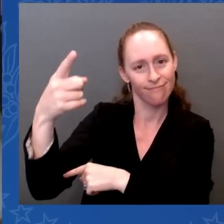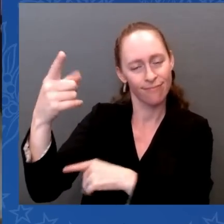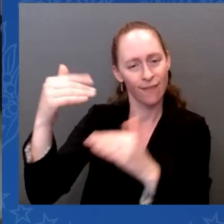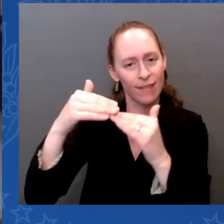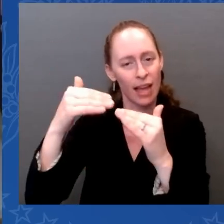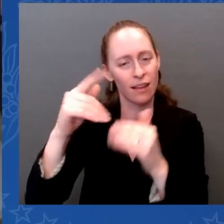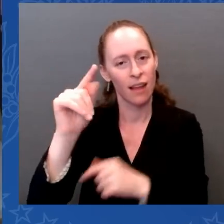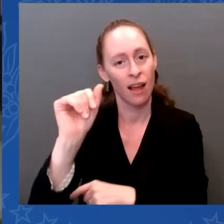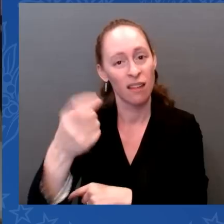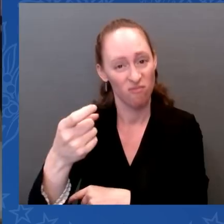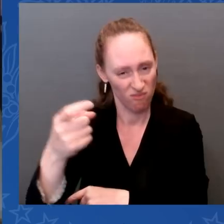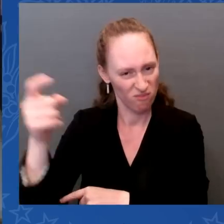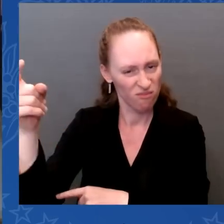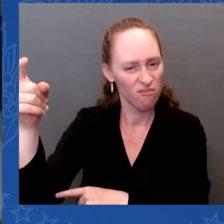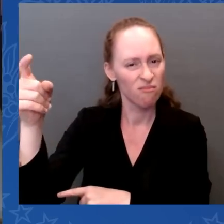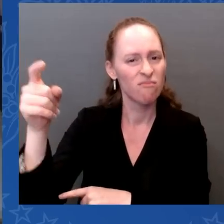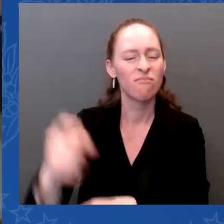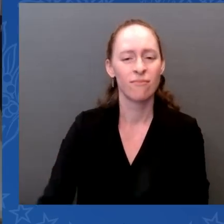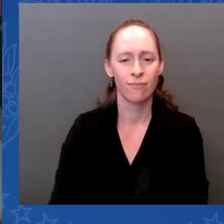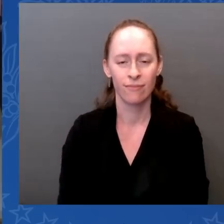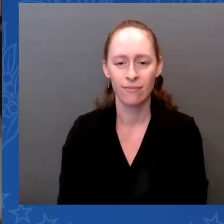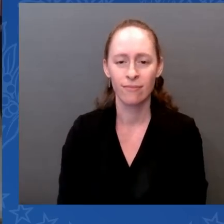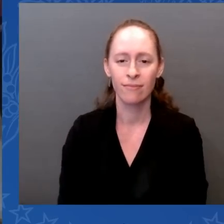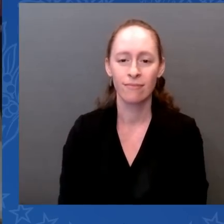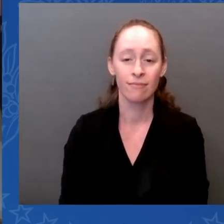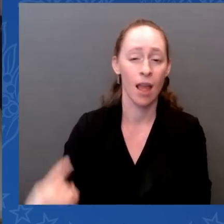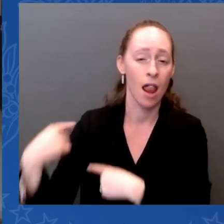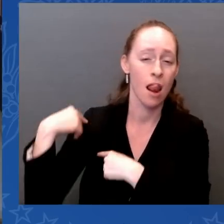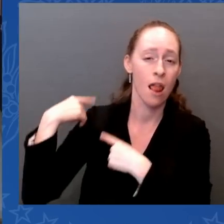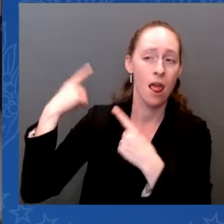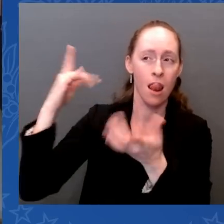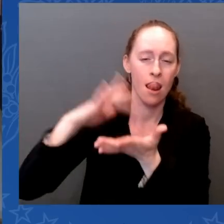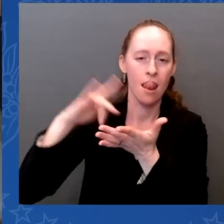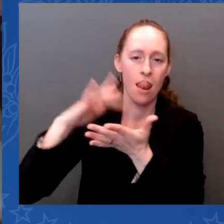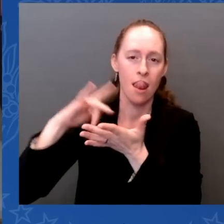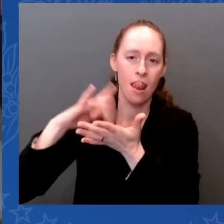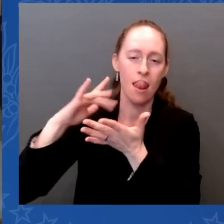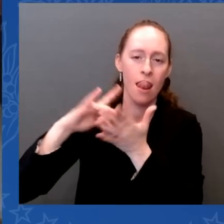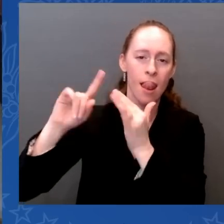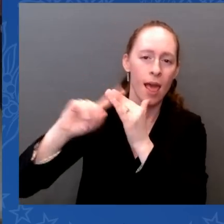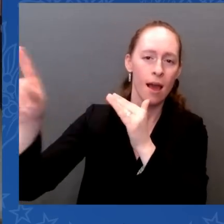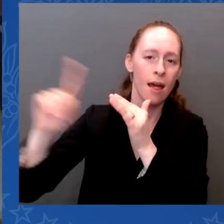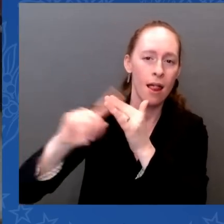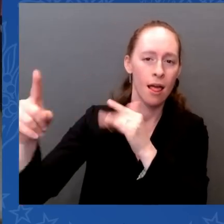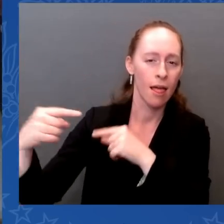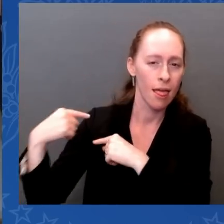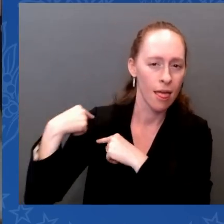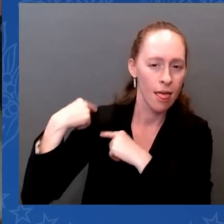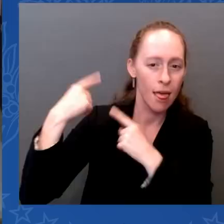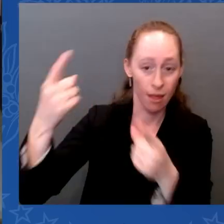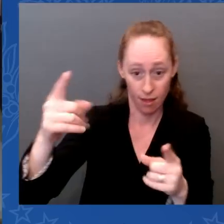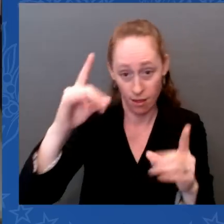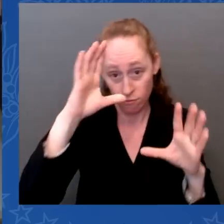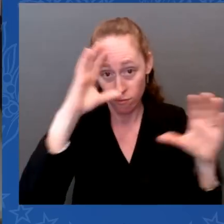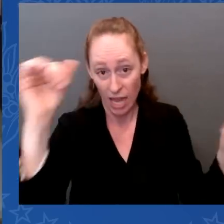my Republican friends had no problem enacting a $2 trillion tax cut that overwhelmingly benefitted the wealthy --